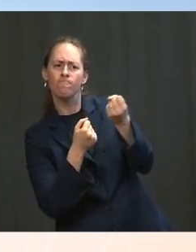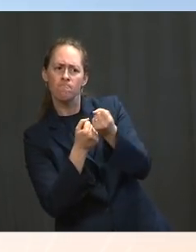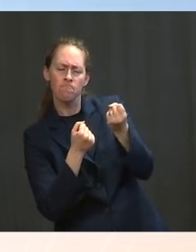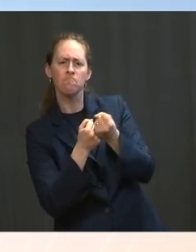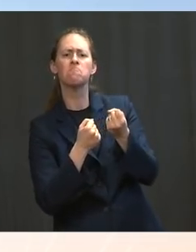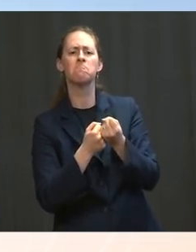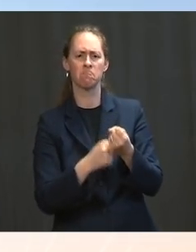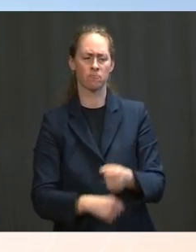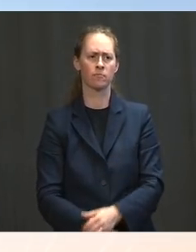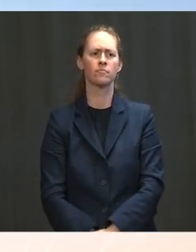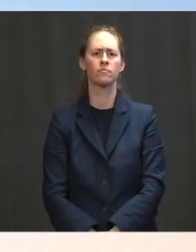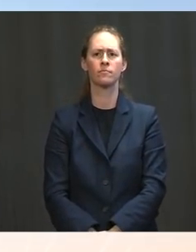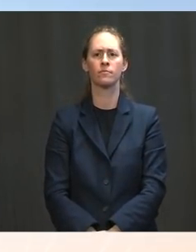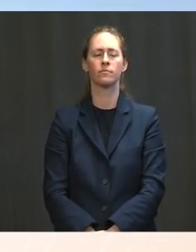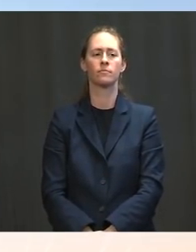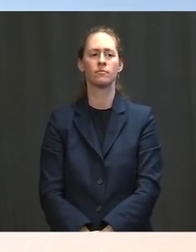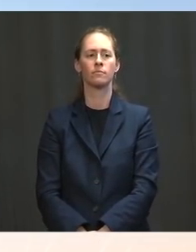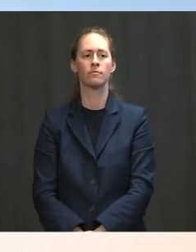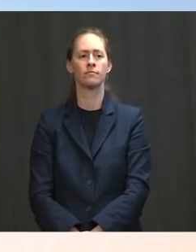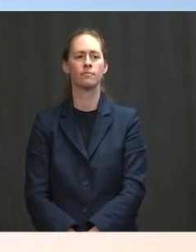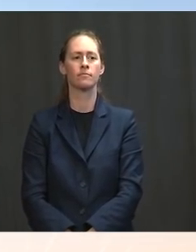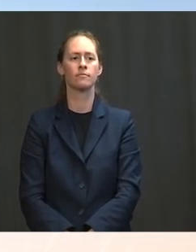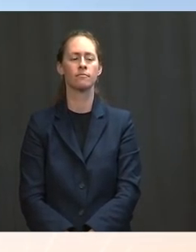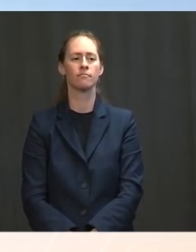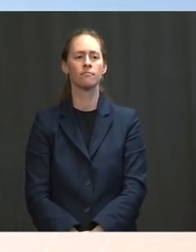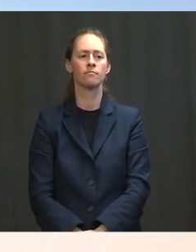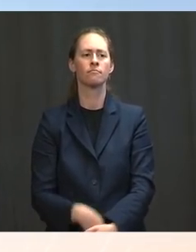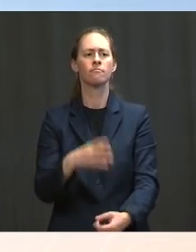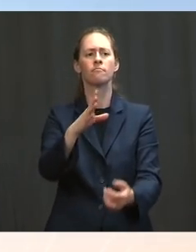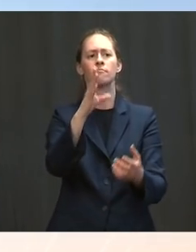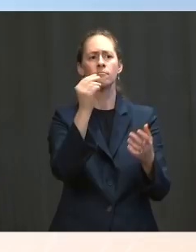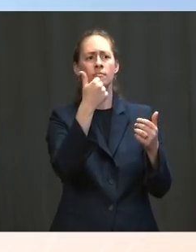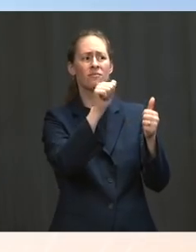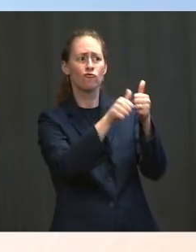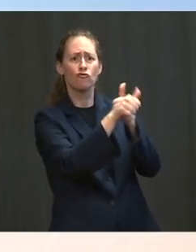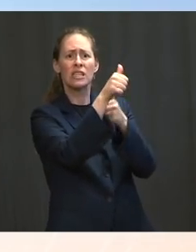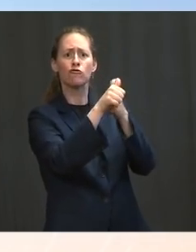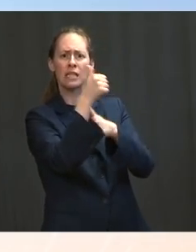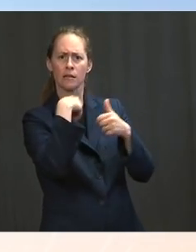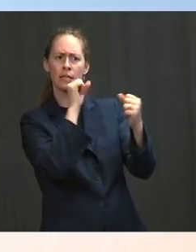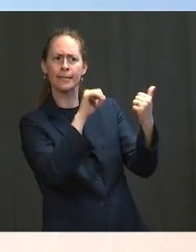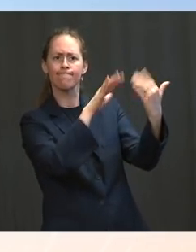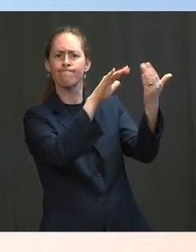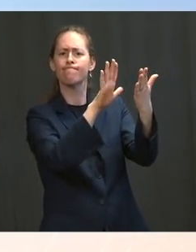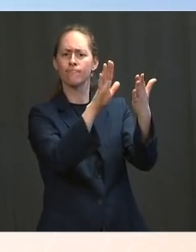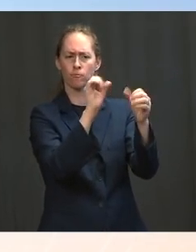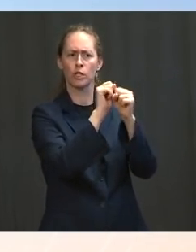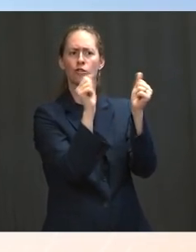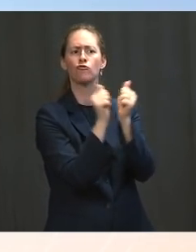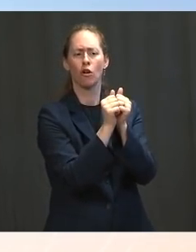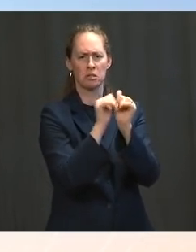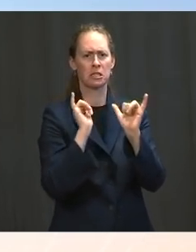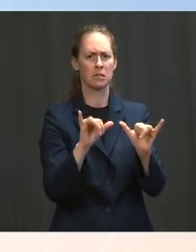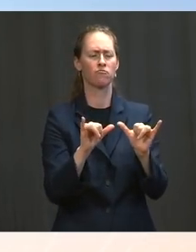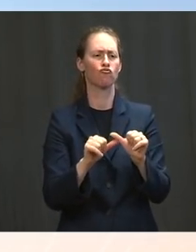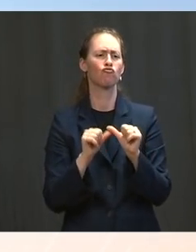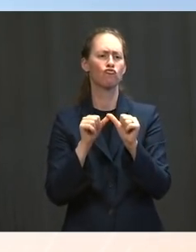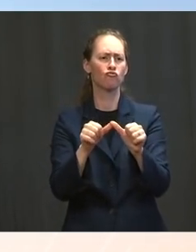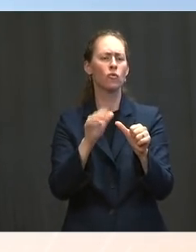to ensure that we are working to address any threats that we face. That will continue, and we intend to have a presence on the ground